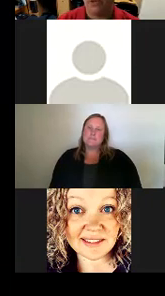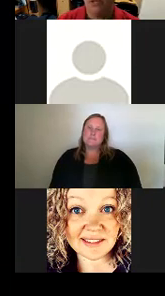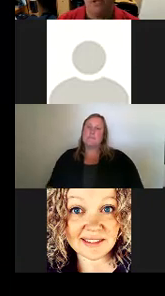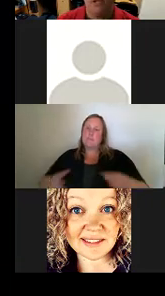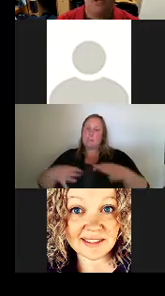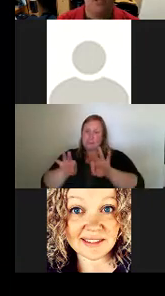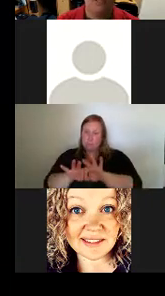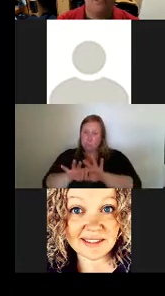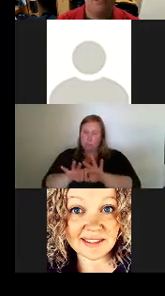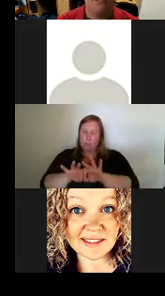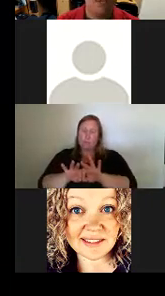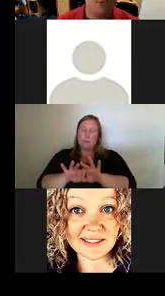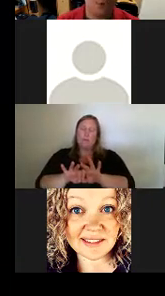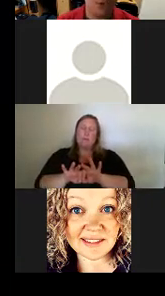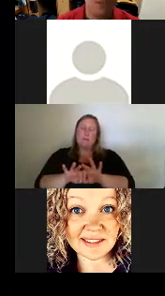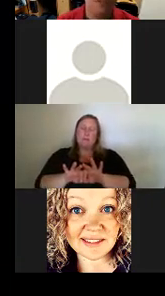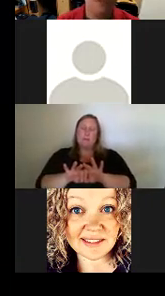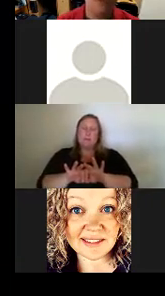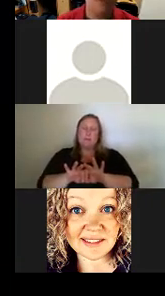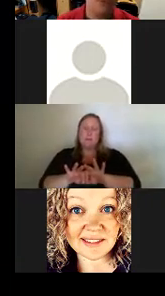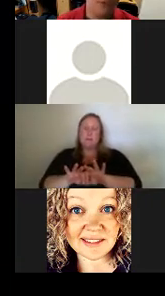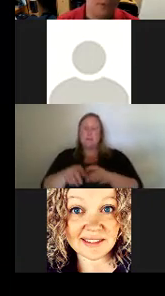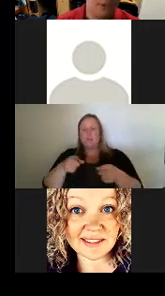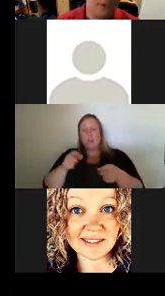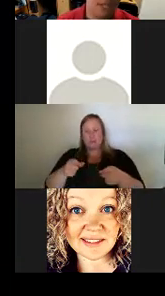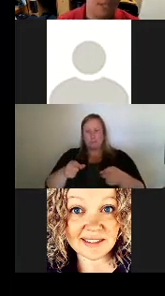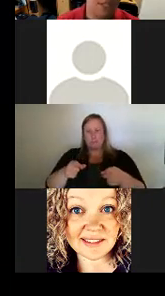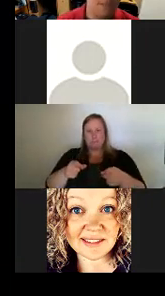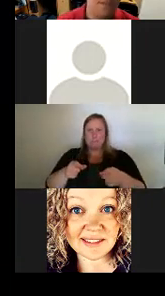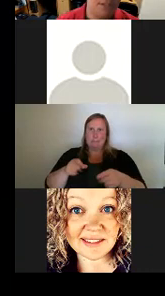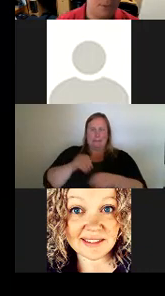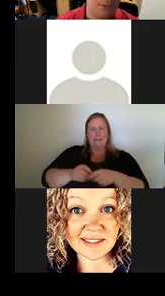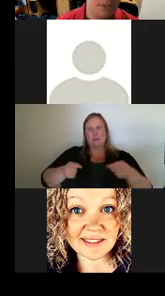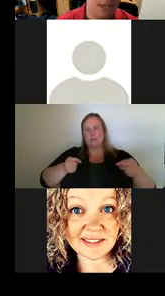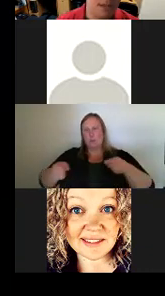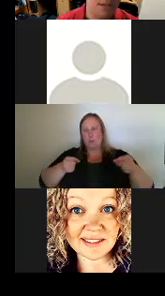TAKE CONTROL. WITH MOST SCREEN READERS AND SPEECH FEATURES OF SCREEN